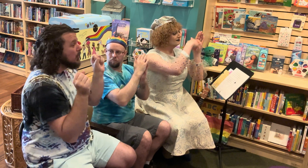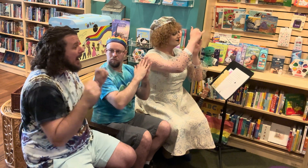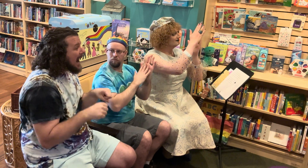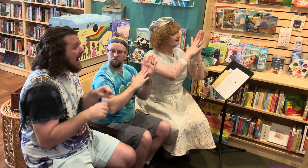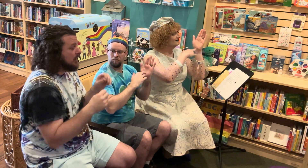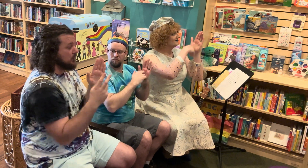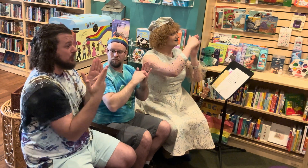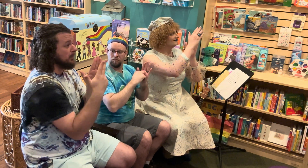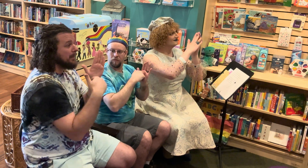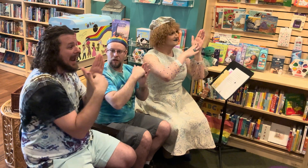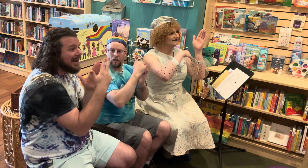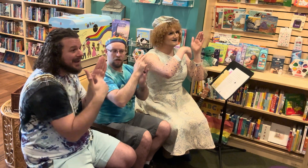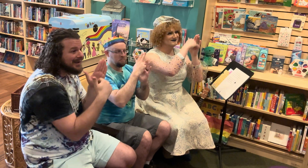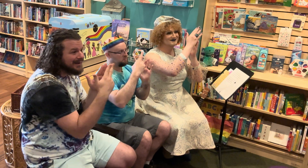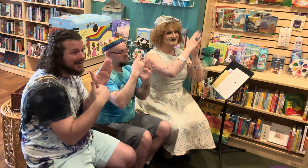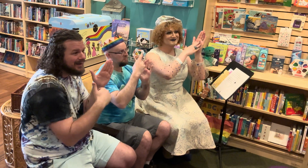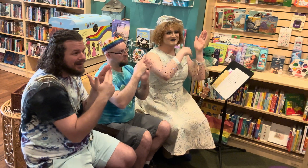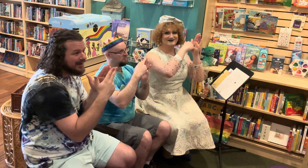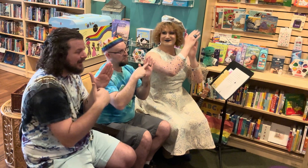But you use a brush to rub the paint on.